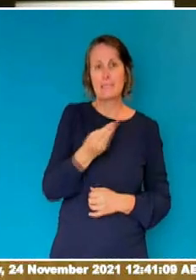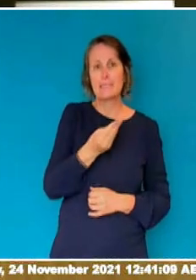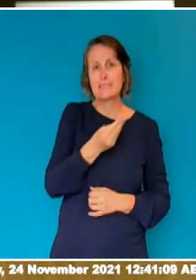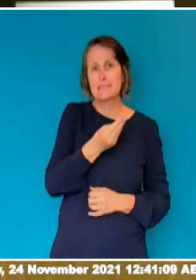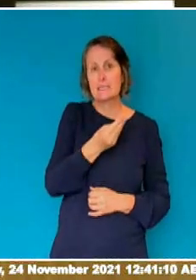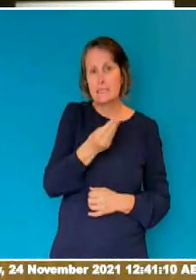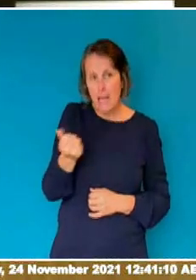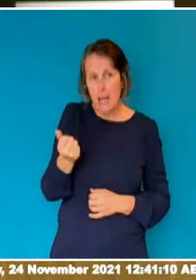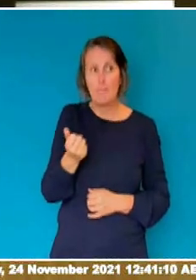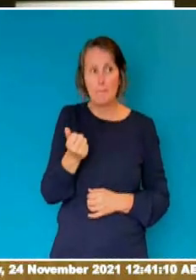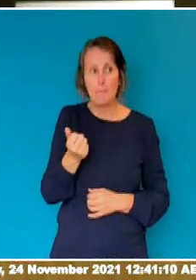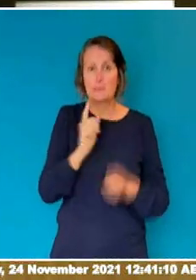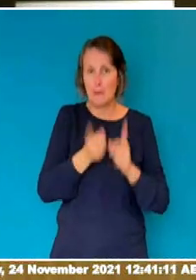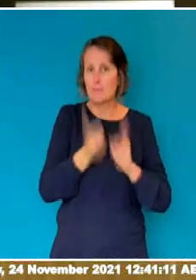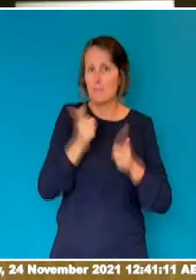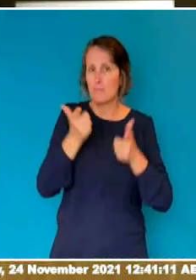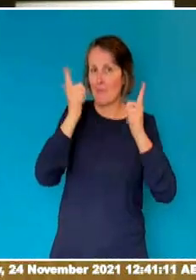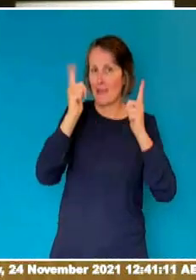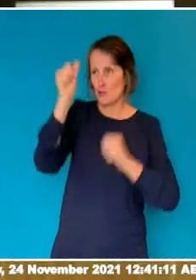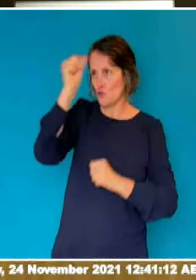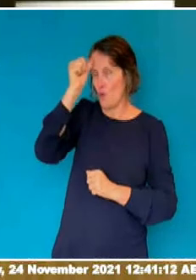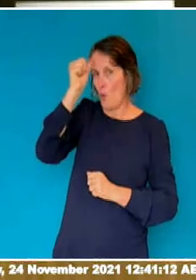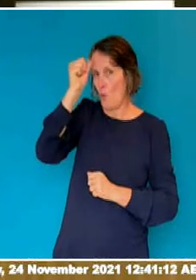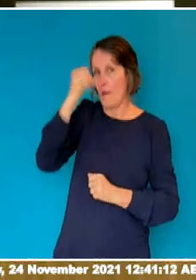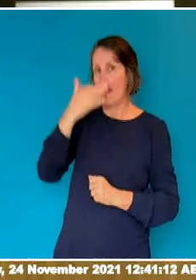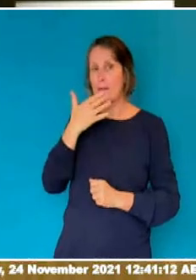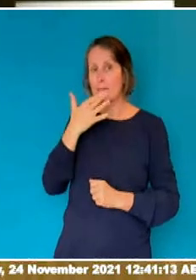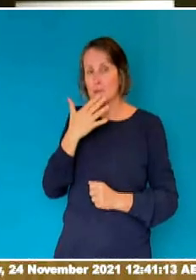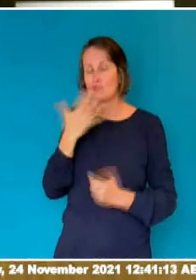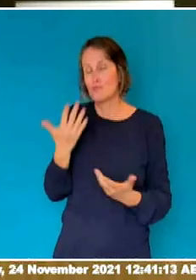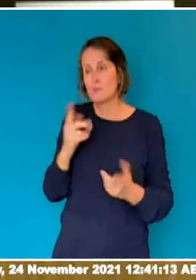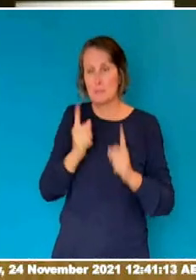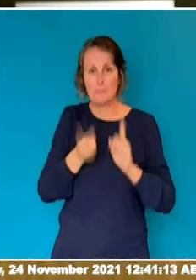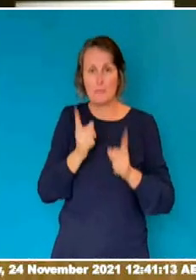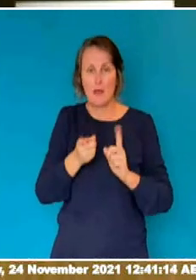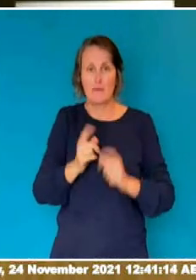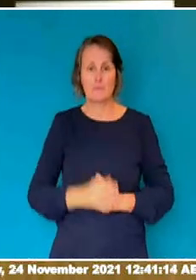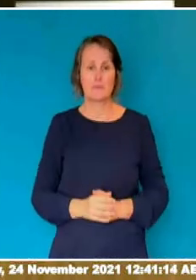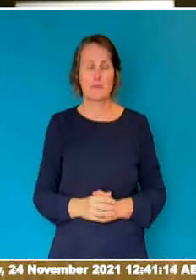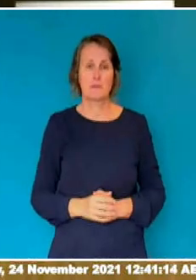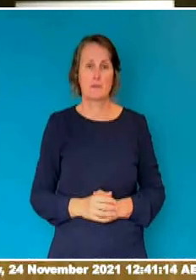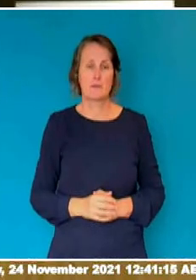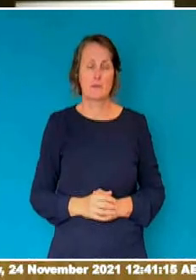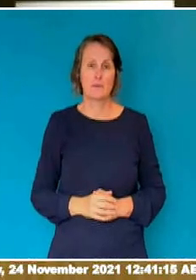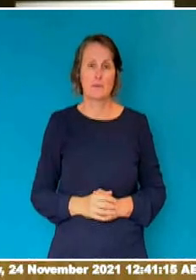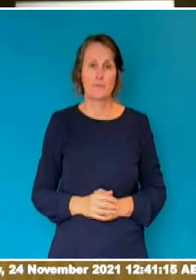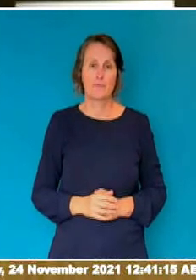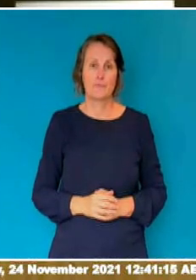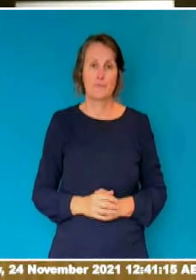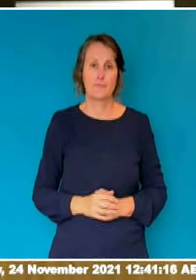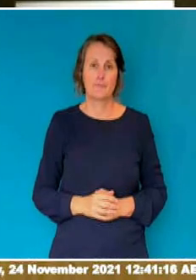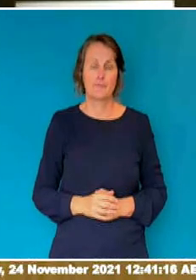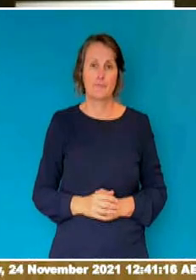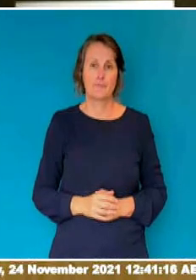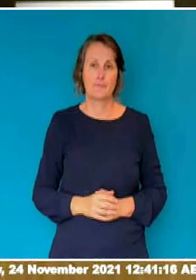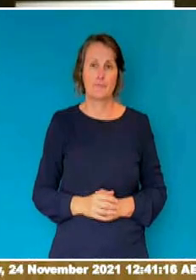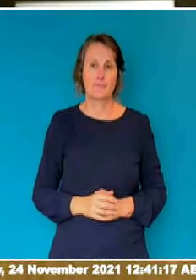manager would see some of that, if we required their input to a specific case we